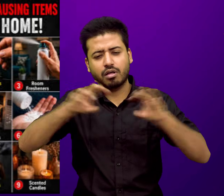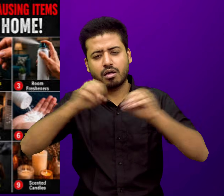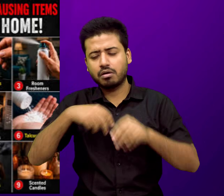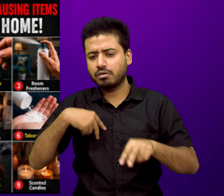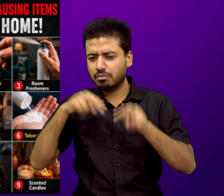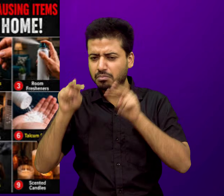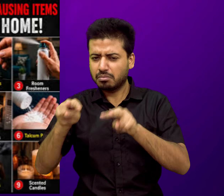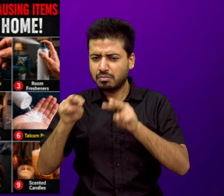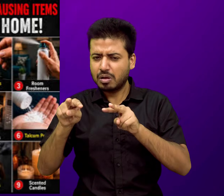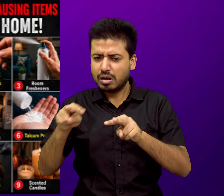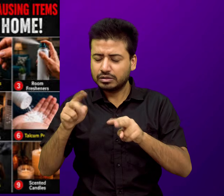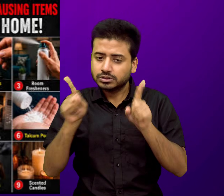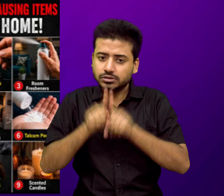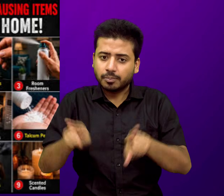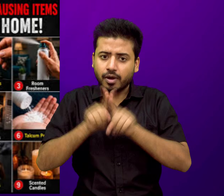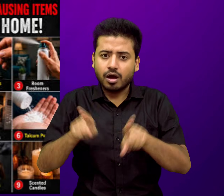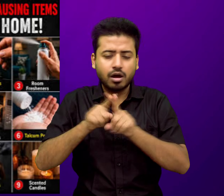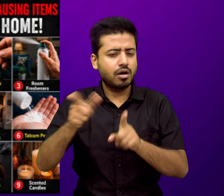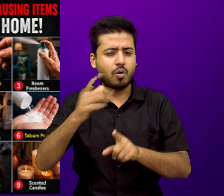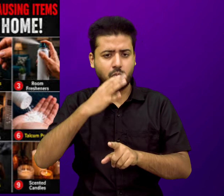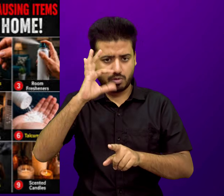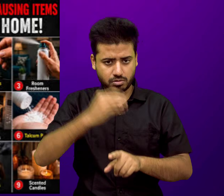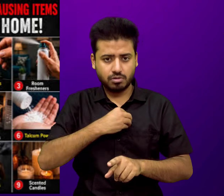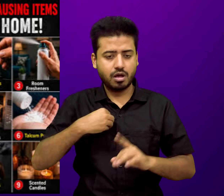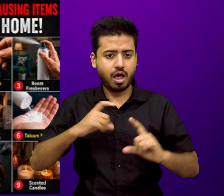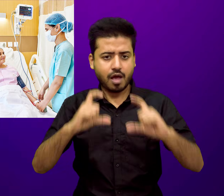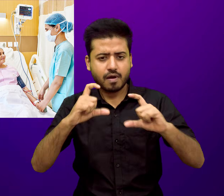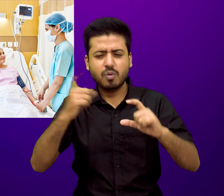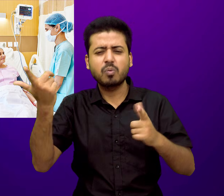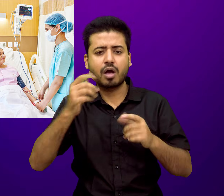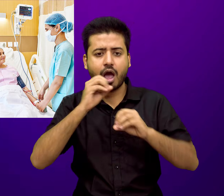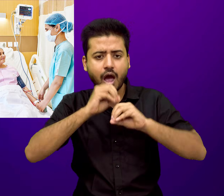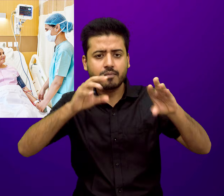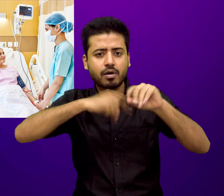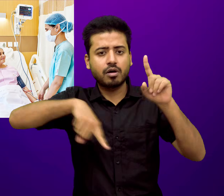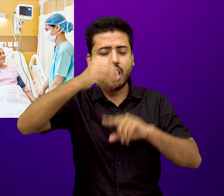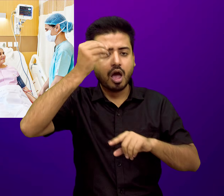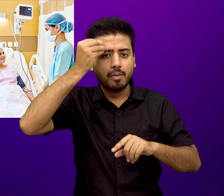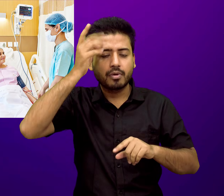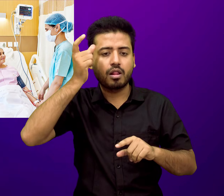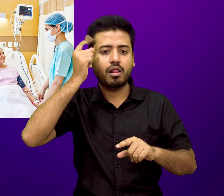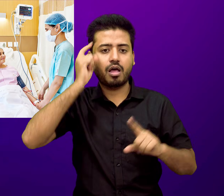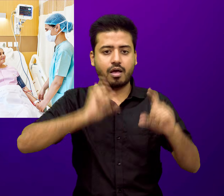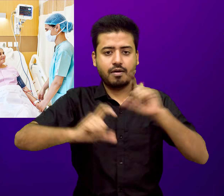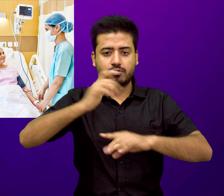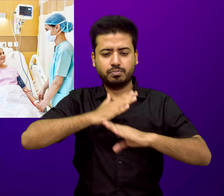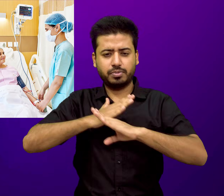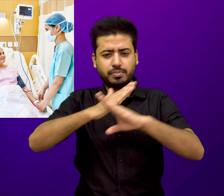air quality and long-term well-being. Health risks and safety concerns. Mosquito coils emit